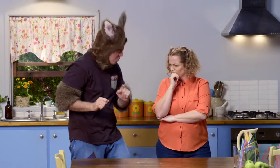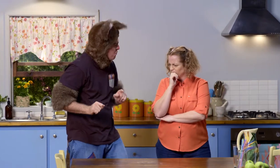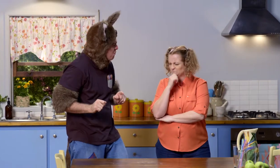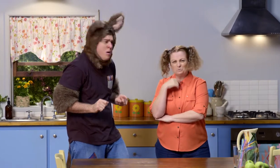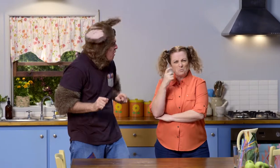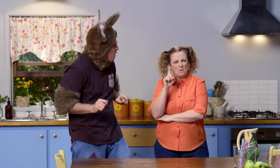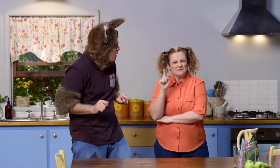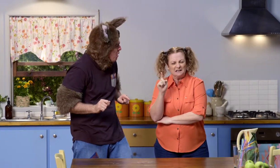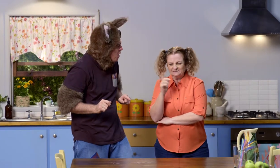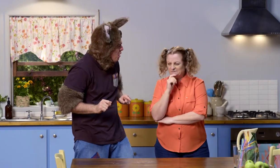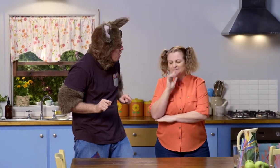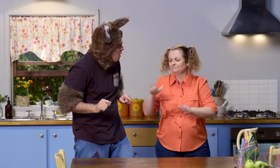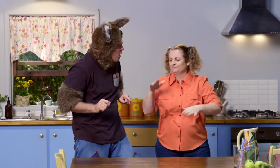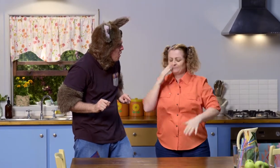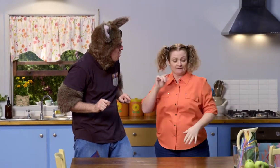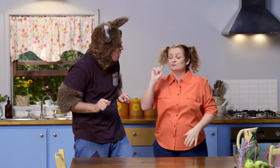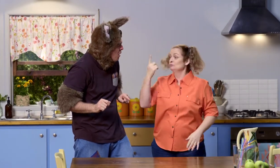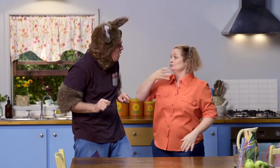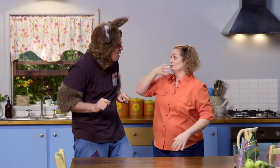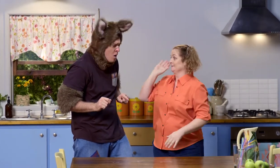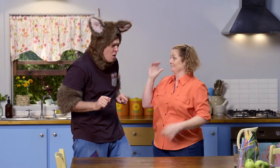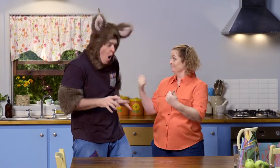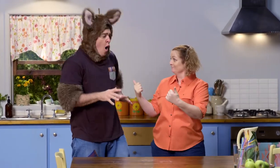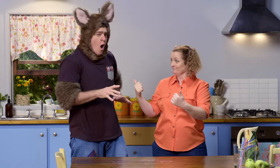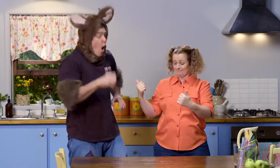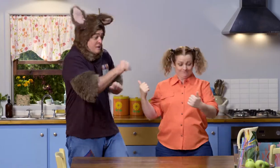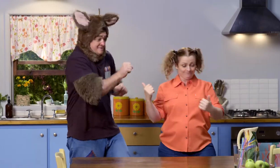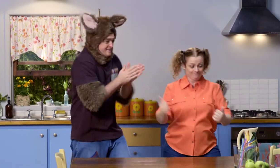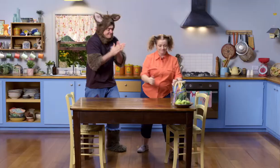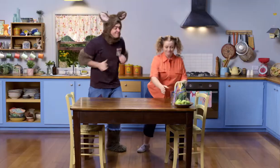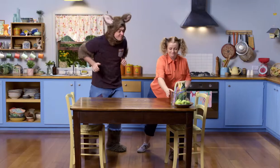Hm. I wonder what it could be. Never mind. Would you like a drink? Yes, please.